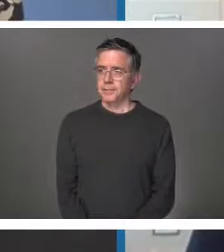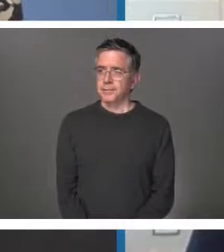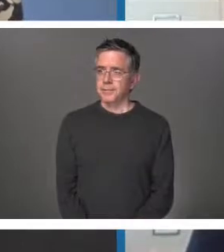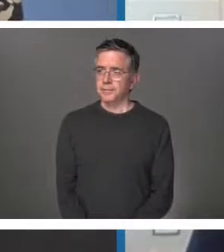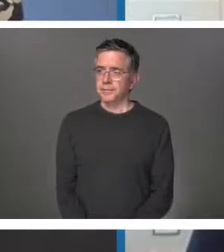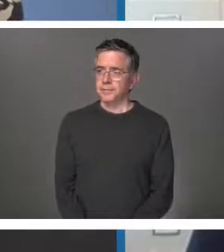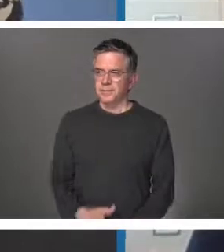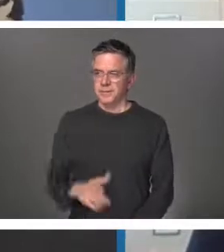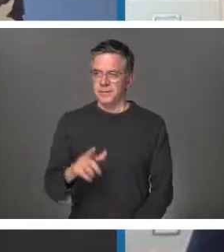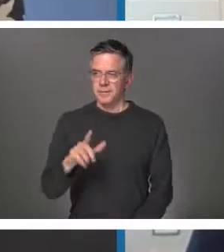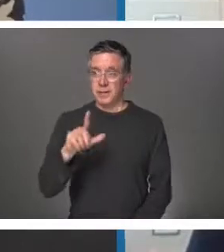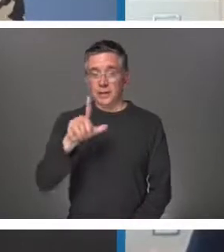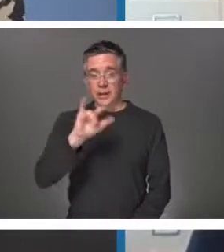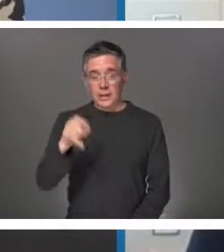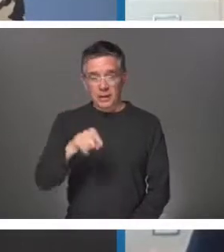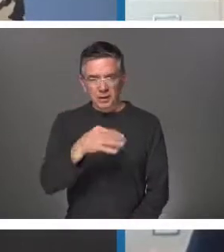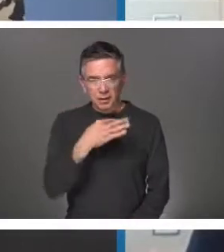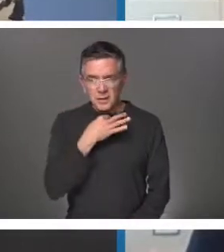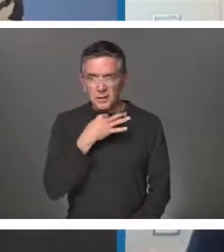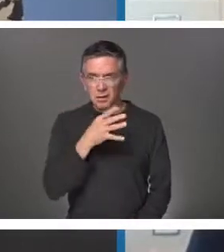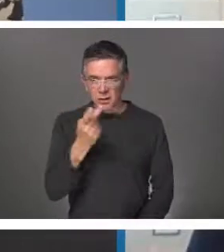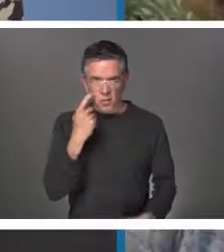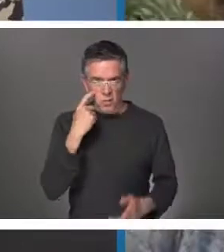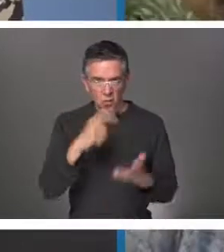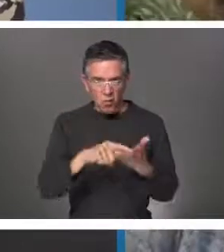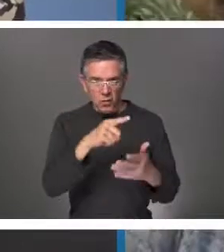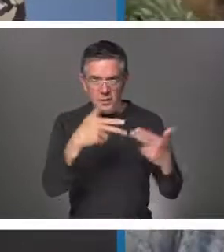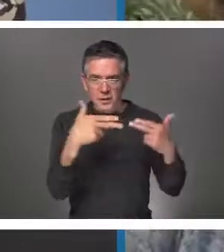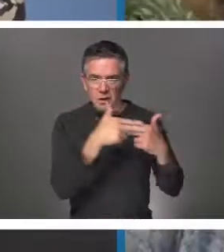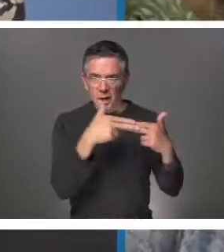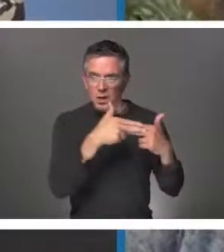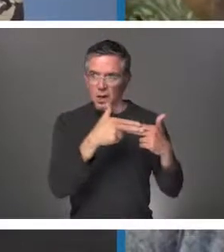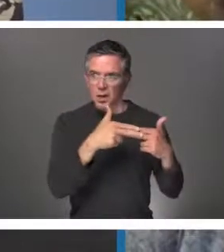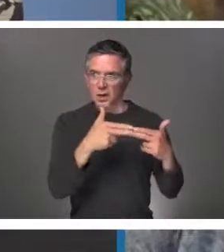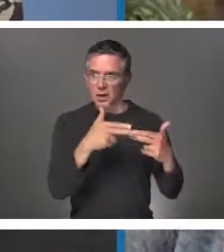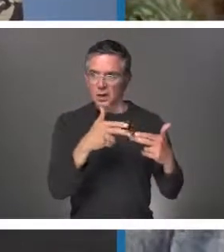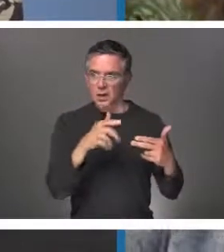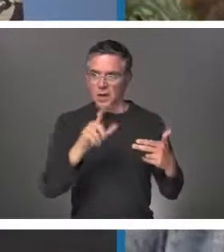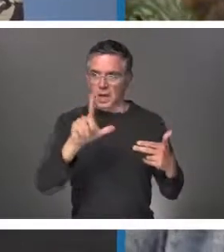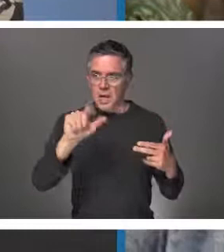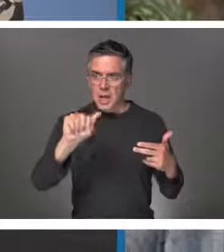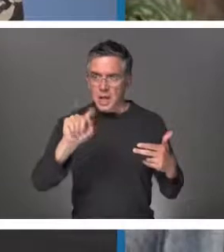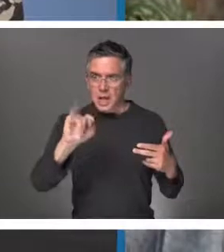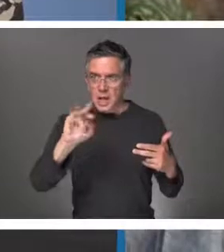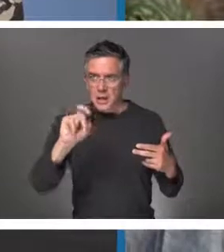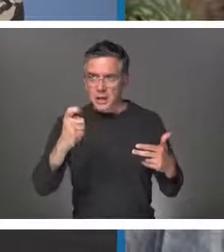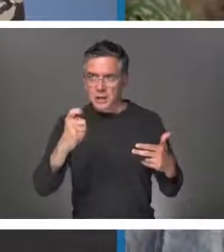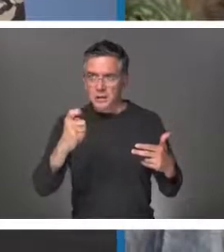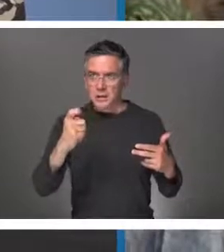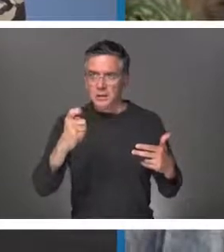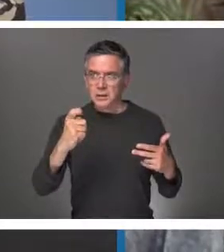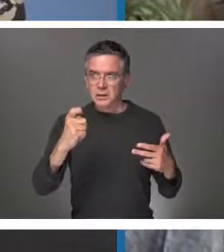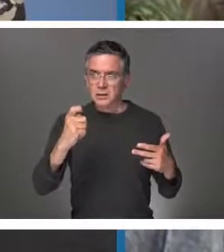that shows how our Latinx population is about 10% of our population,